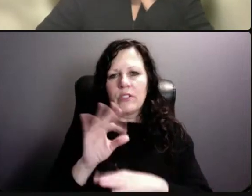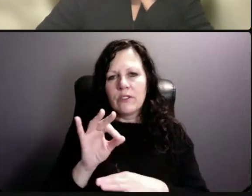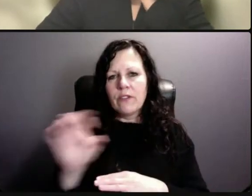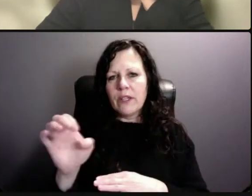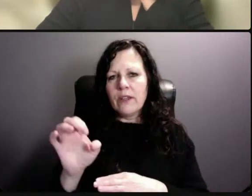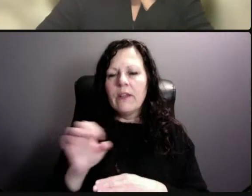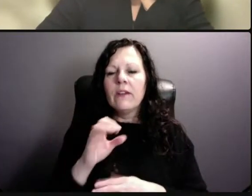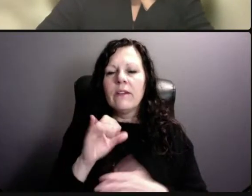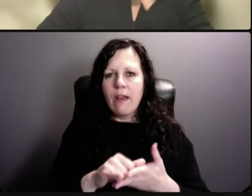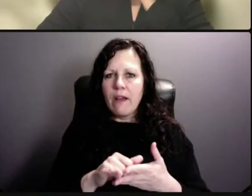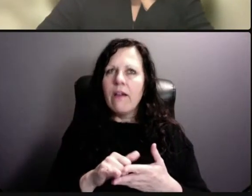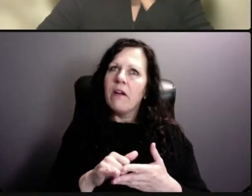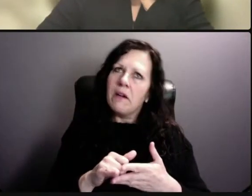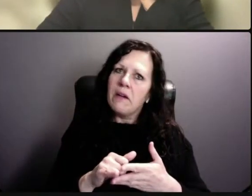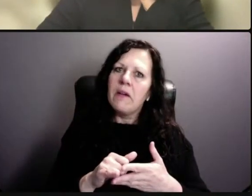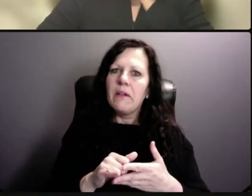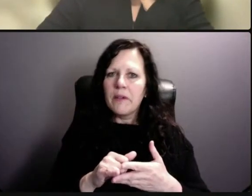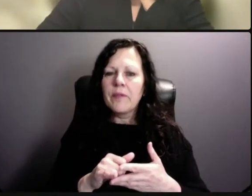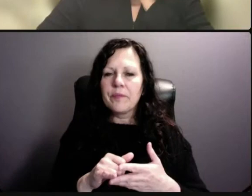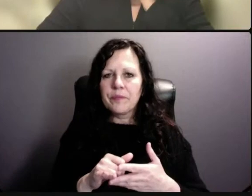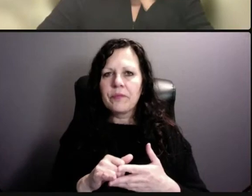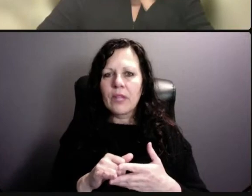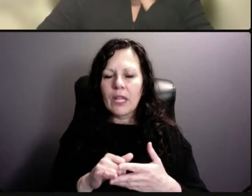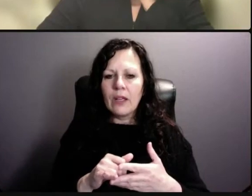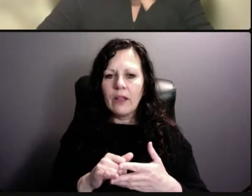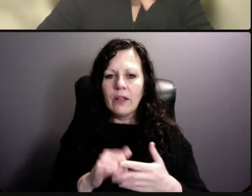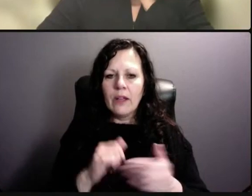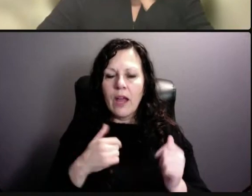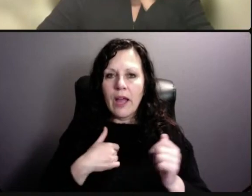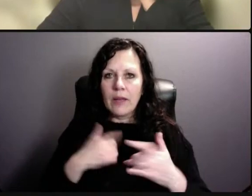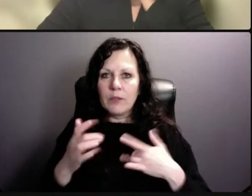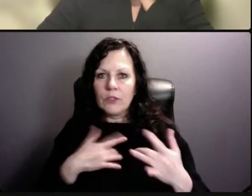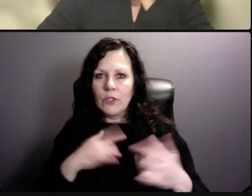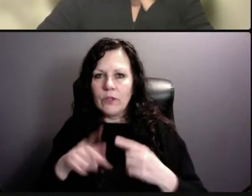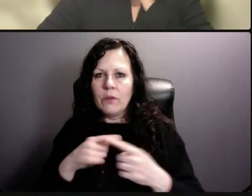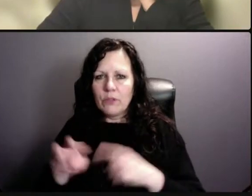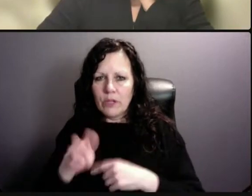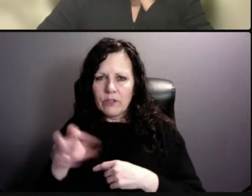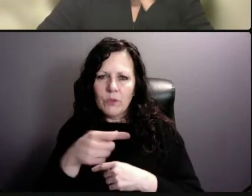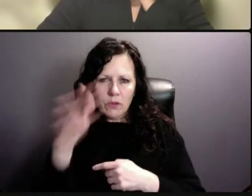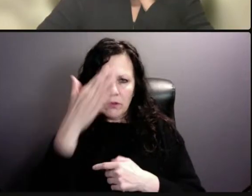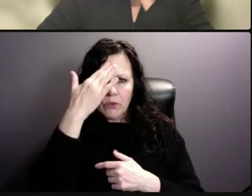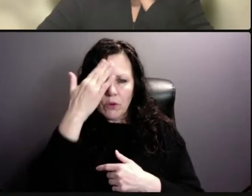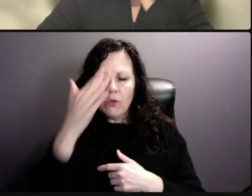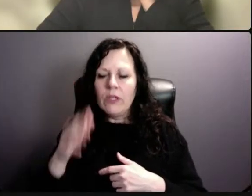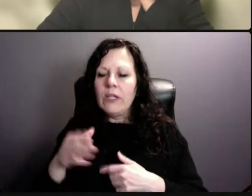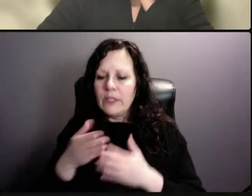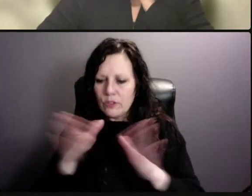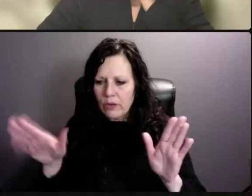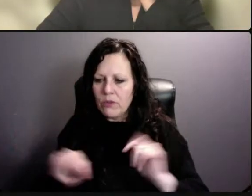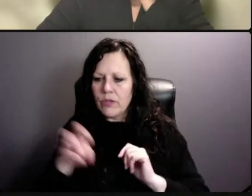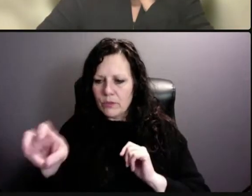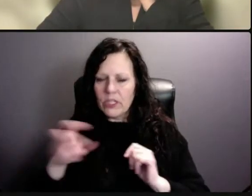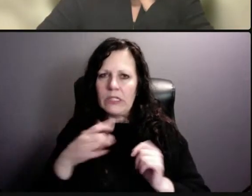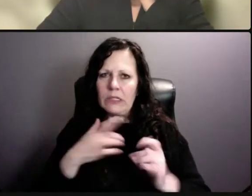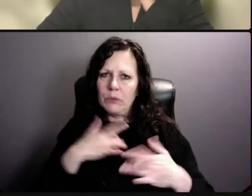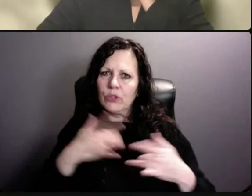THE UTILITY THAT WE'RE GOING